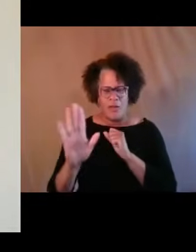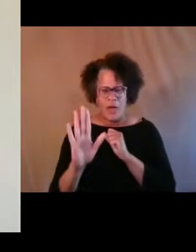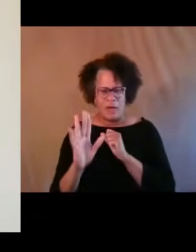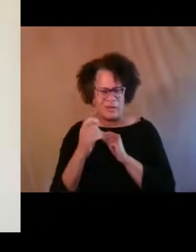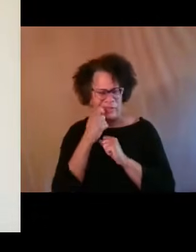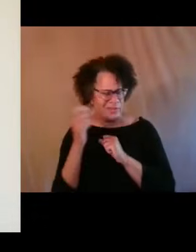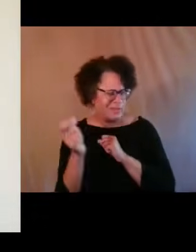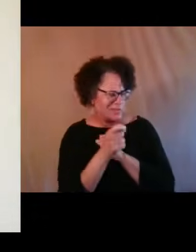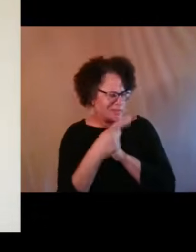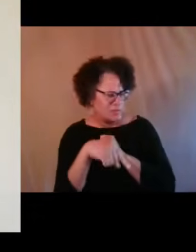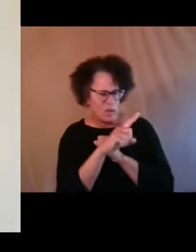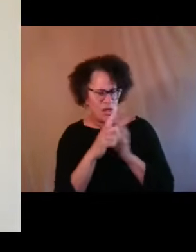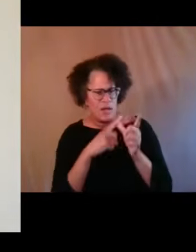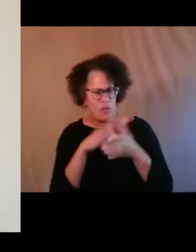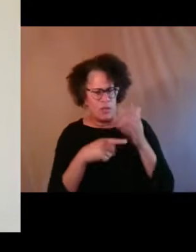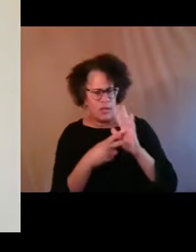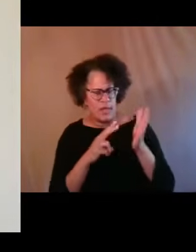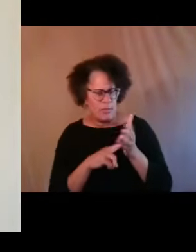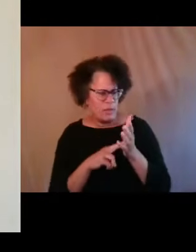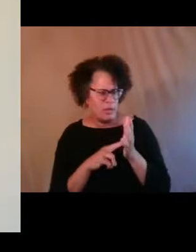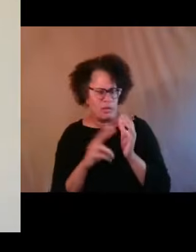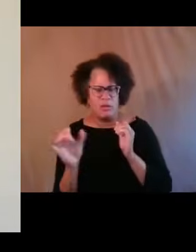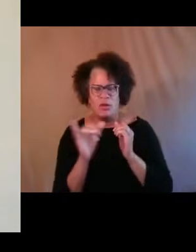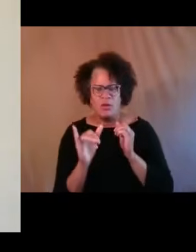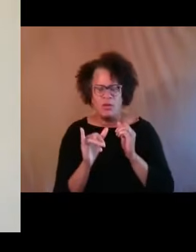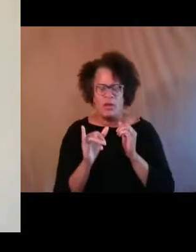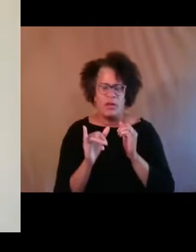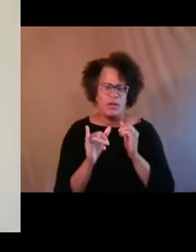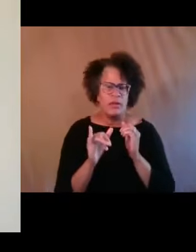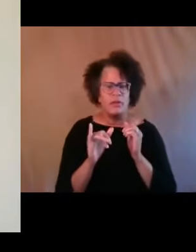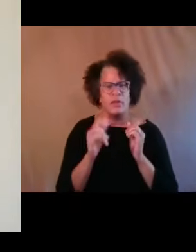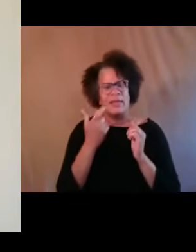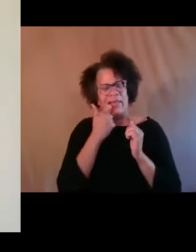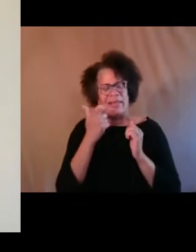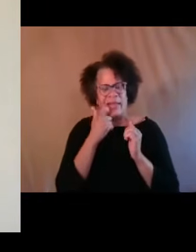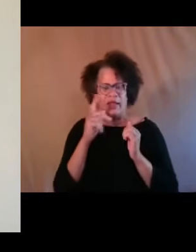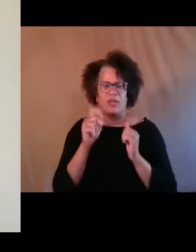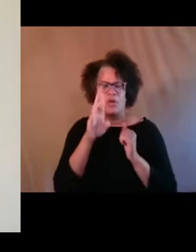and what that means alongside Chani's latest Mercury read.